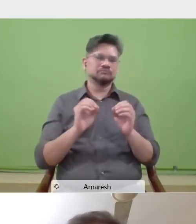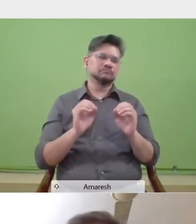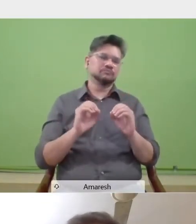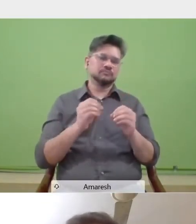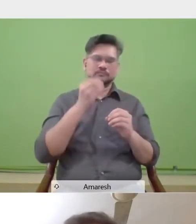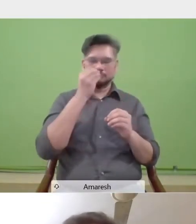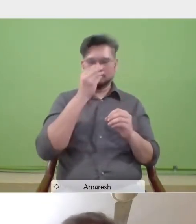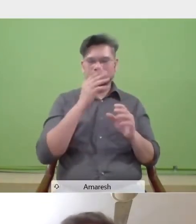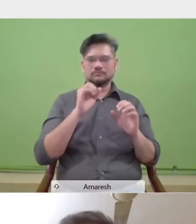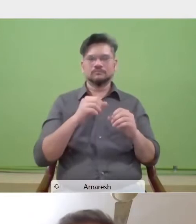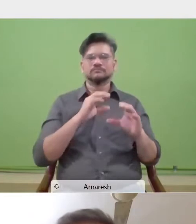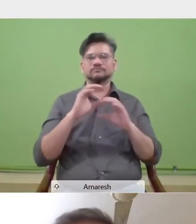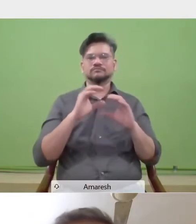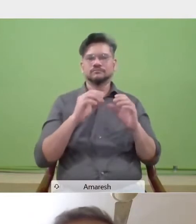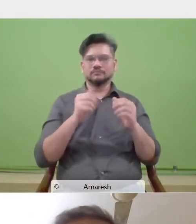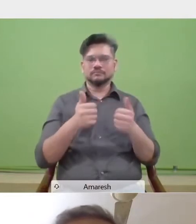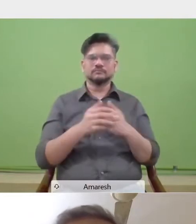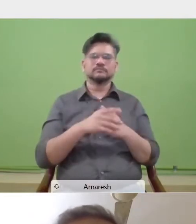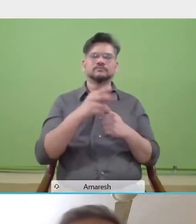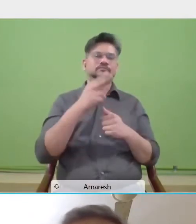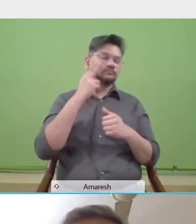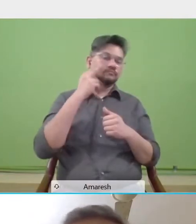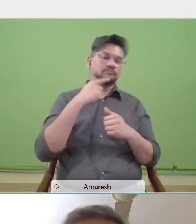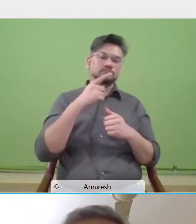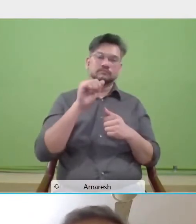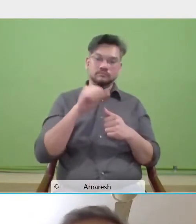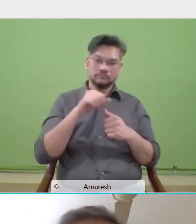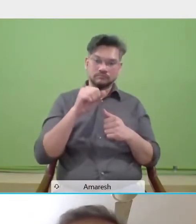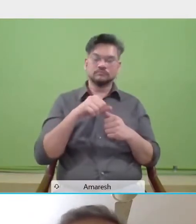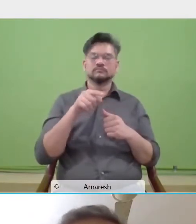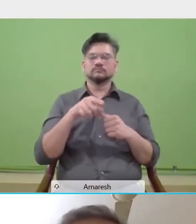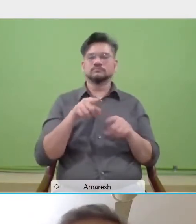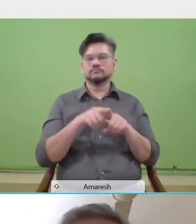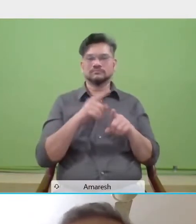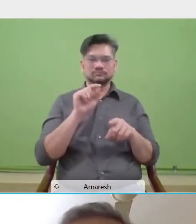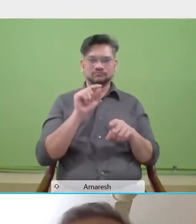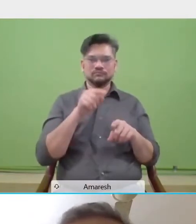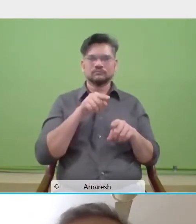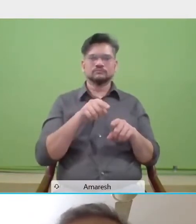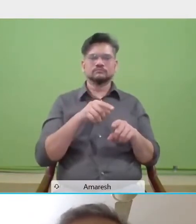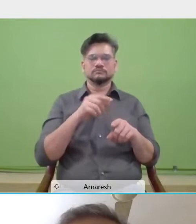yeah so this is one point which Probably requires much more discussion but